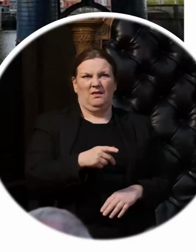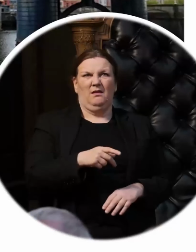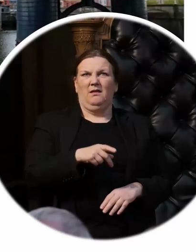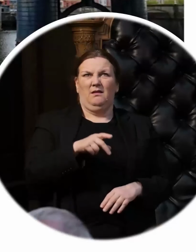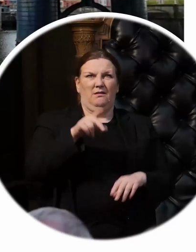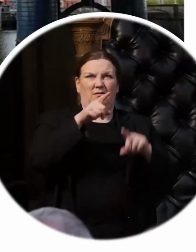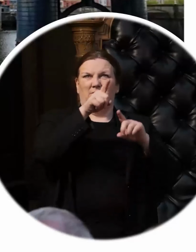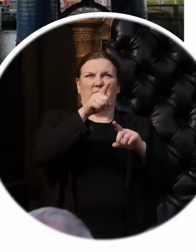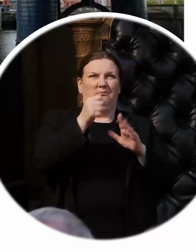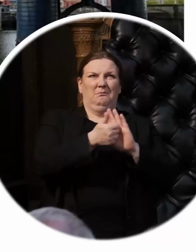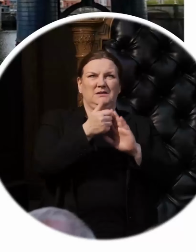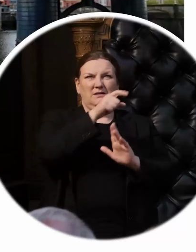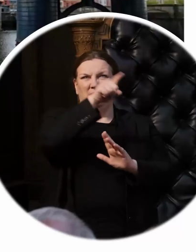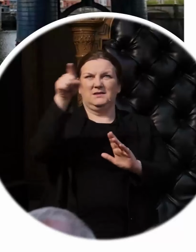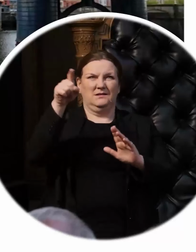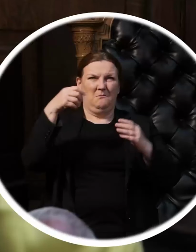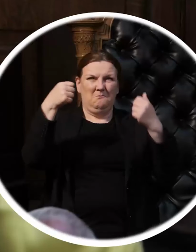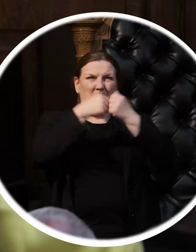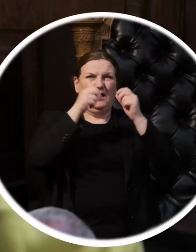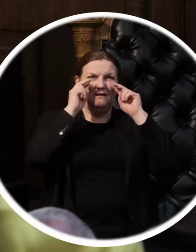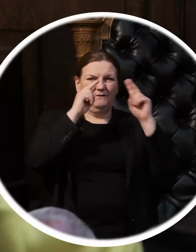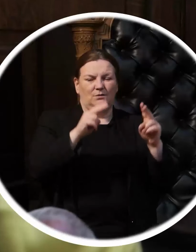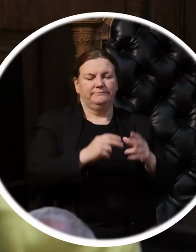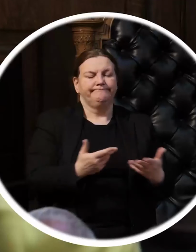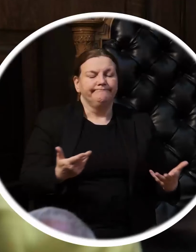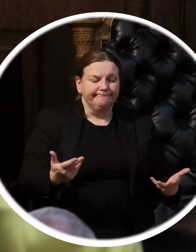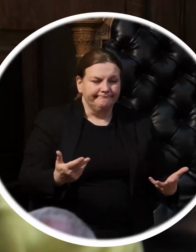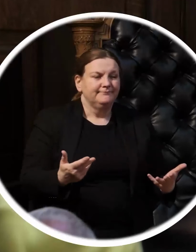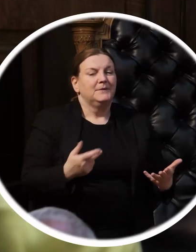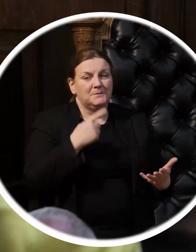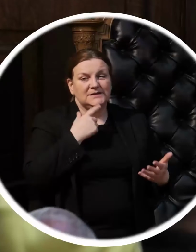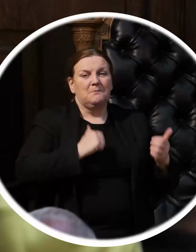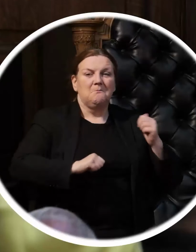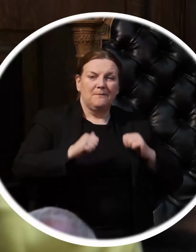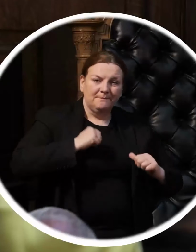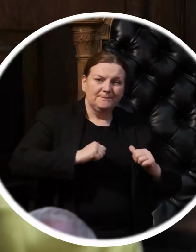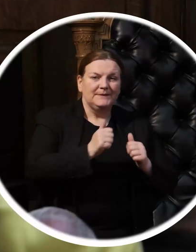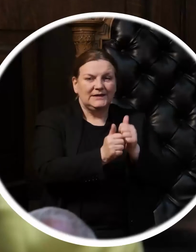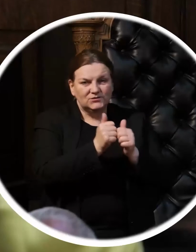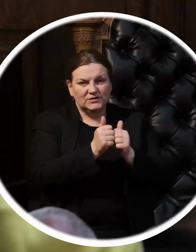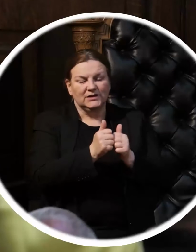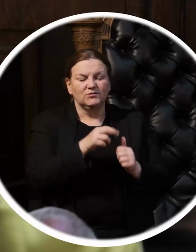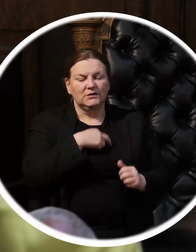But there's a sense that kind of modernisation and industry was the order of the day.